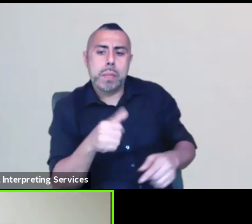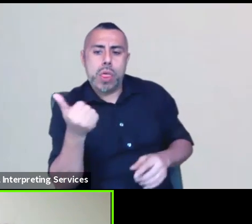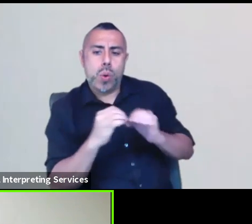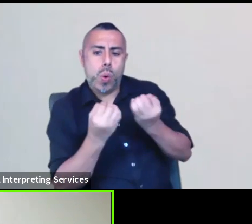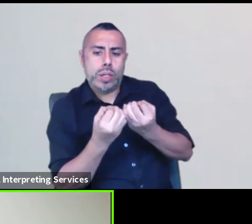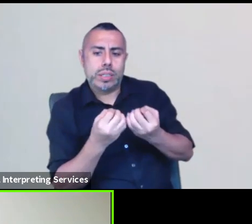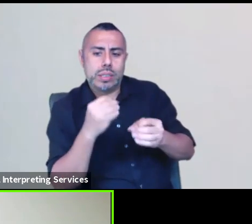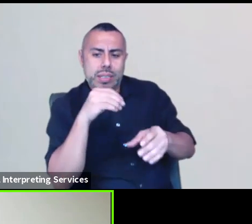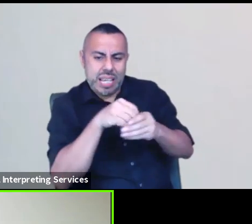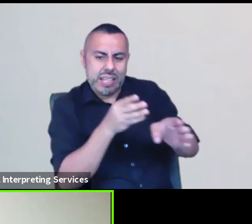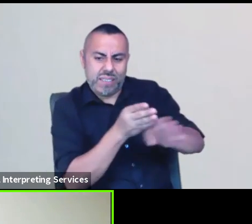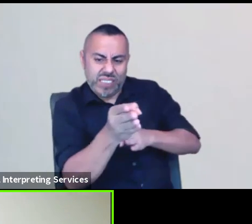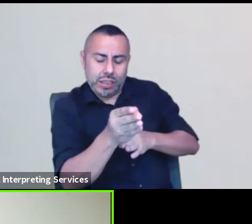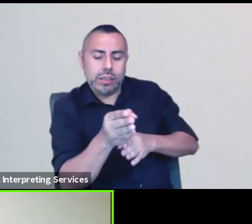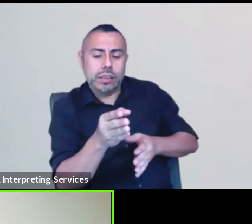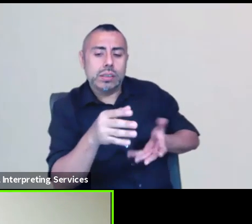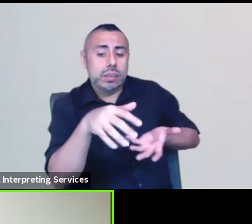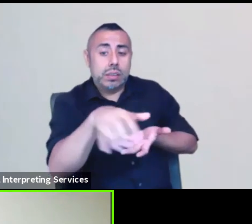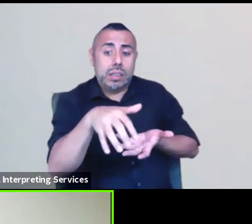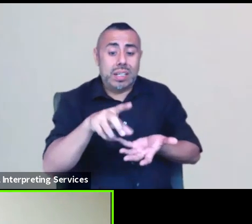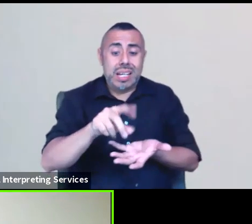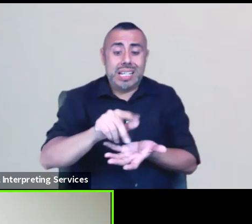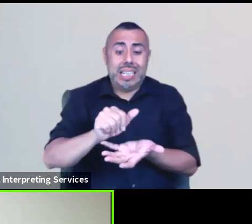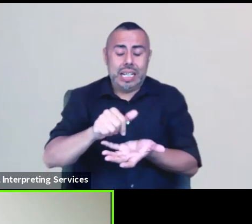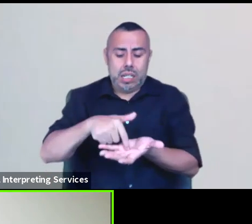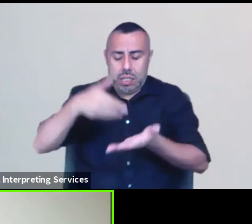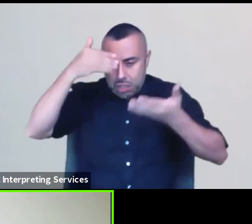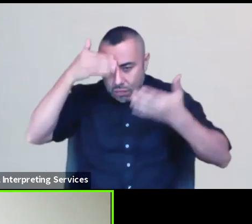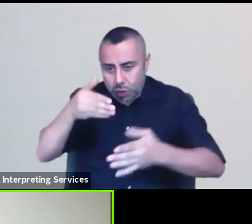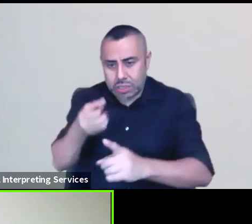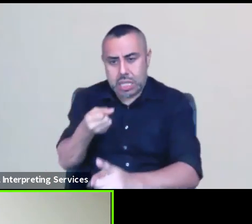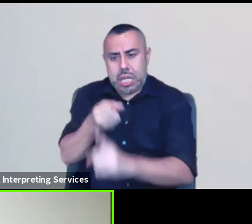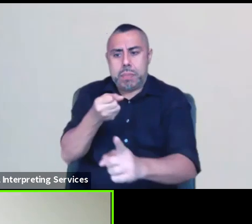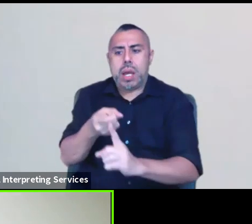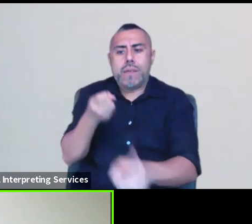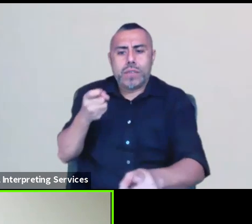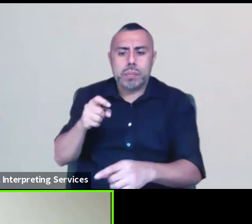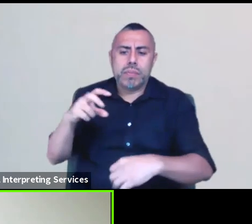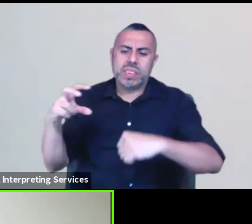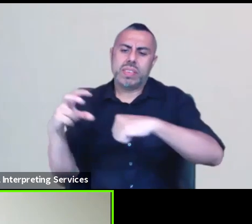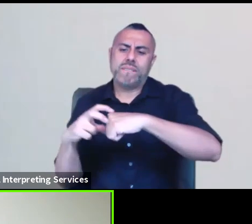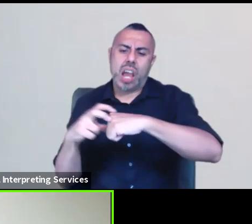about the impacts of the virus so that we can be better advocates and better understand